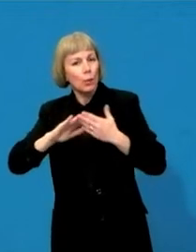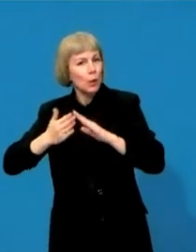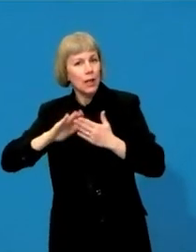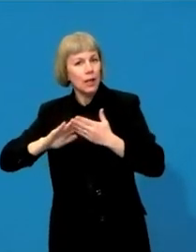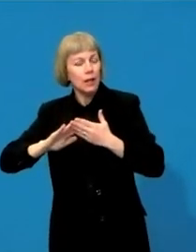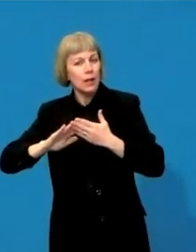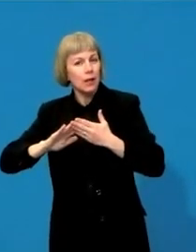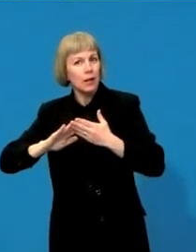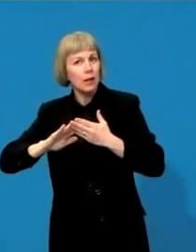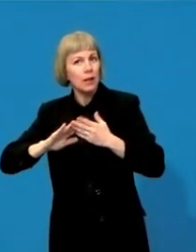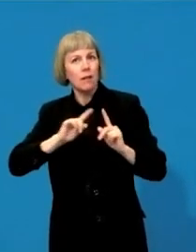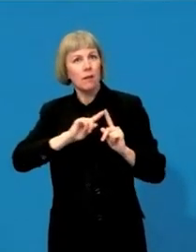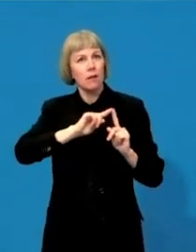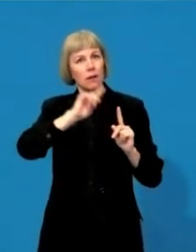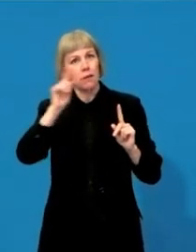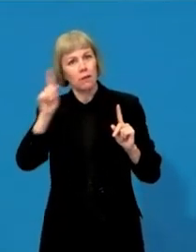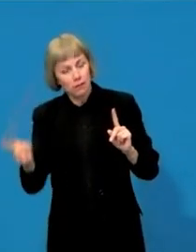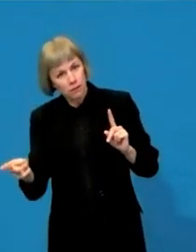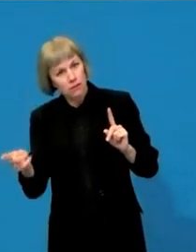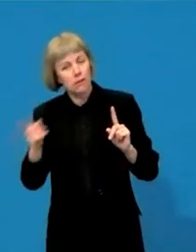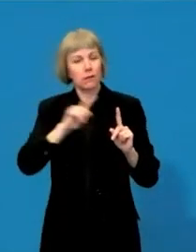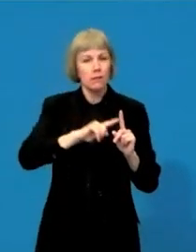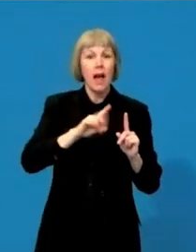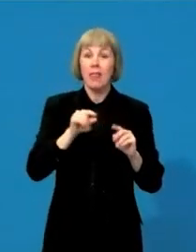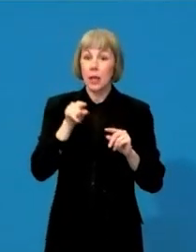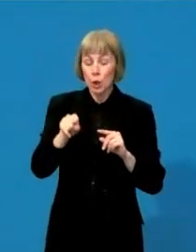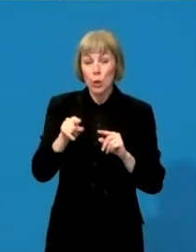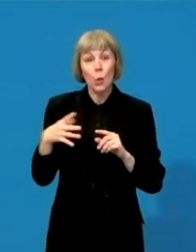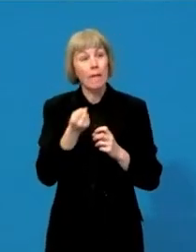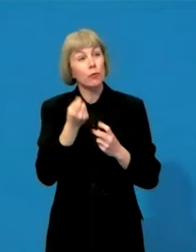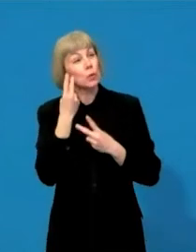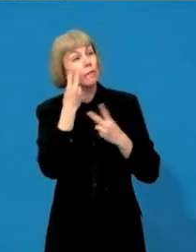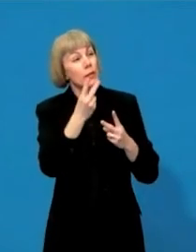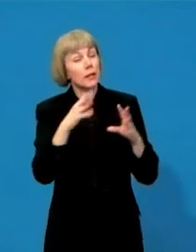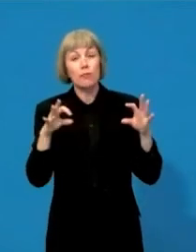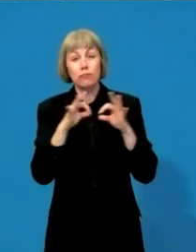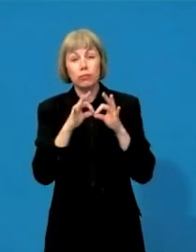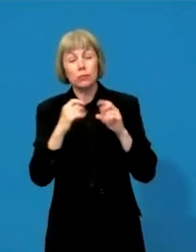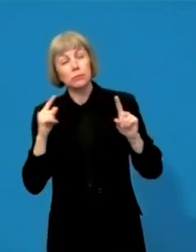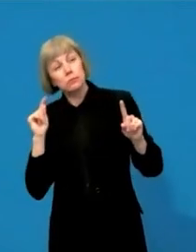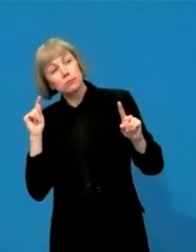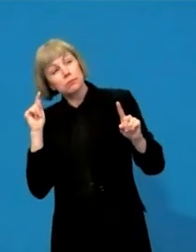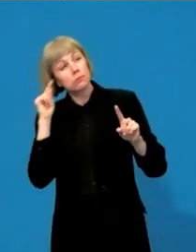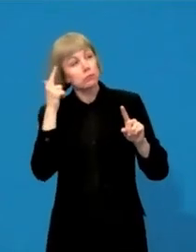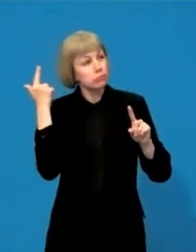would imagine going into Broome, for example, it would probably take a little bit longer if you had to have breaks.